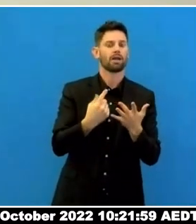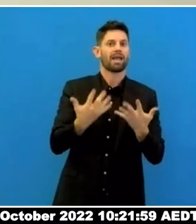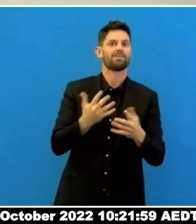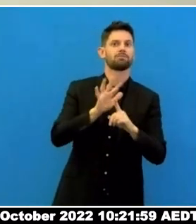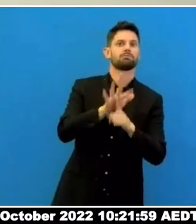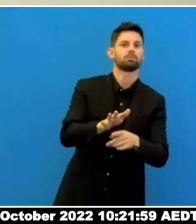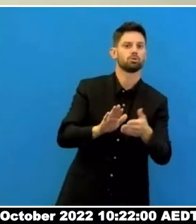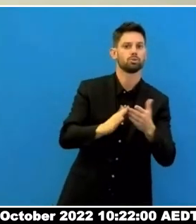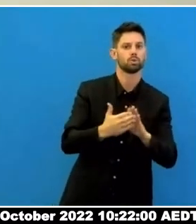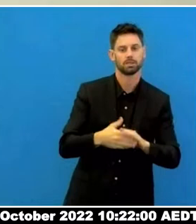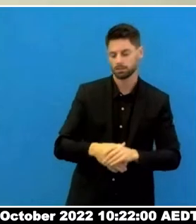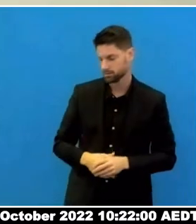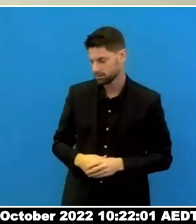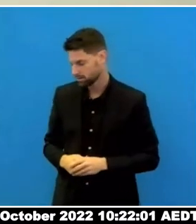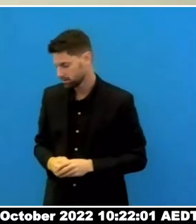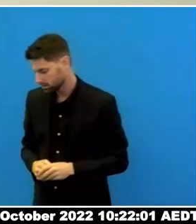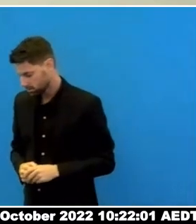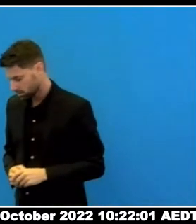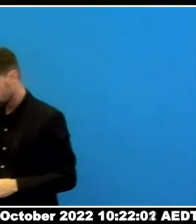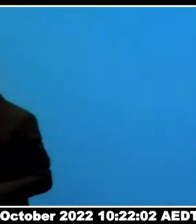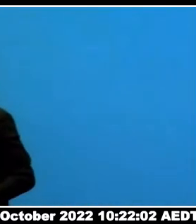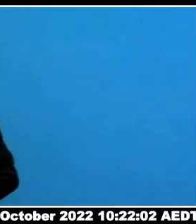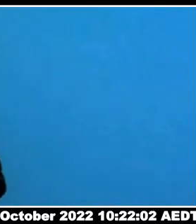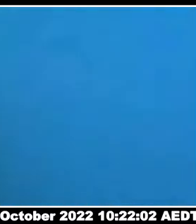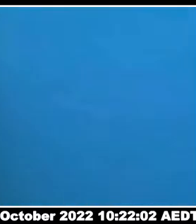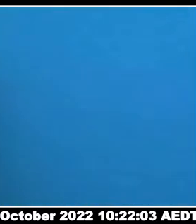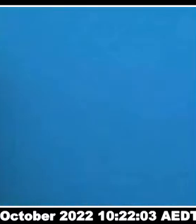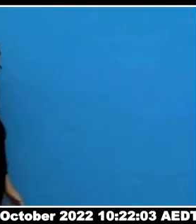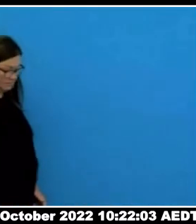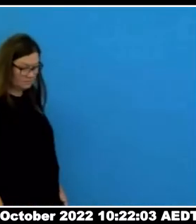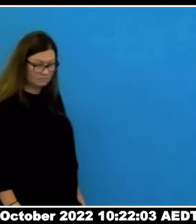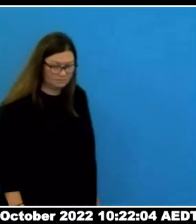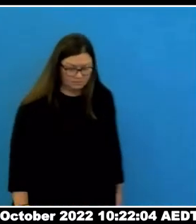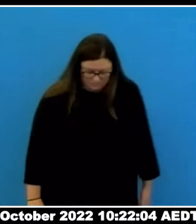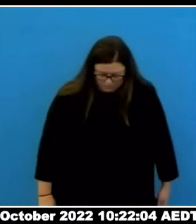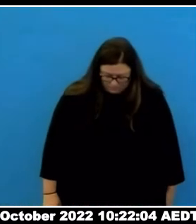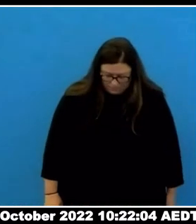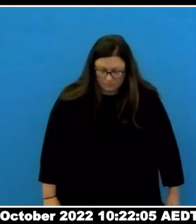One issue you touched on in your speech was about redress and remediation